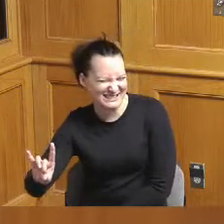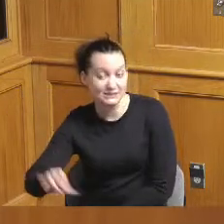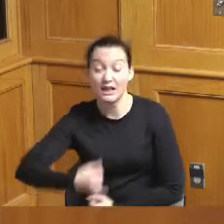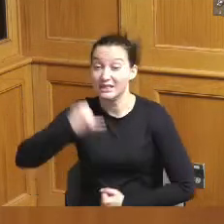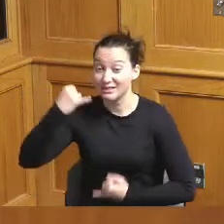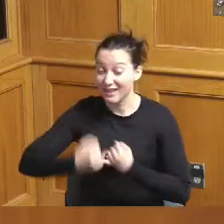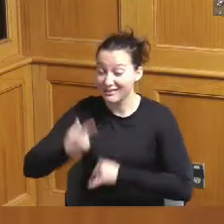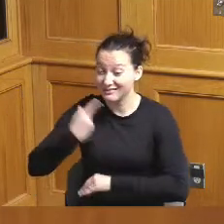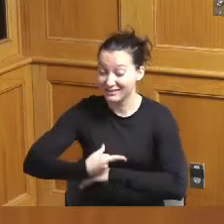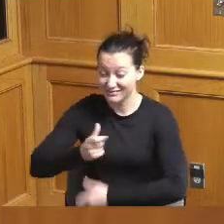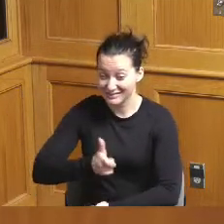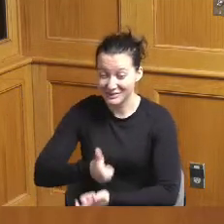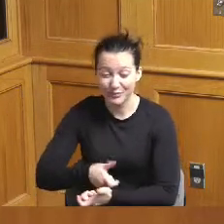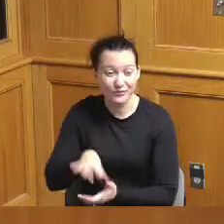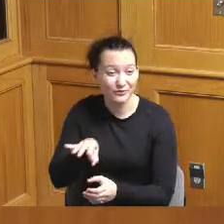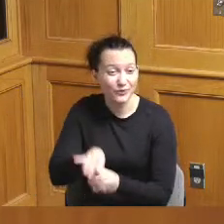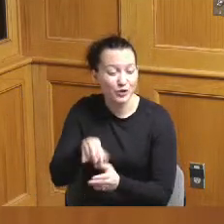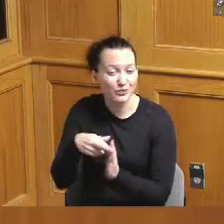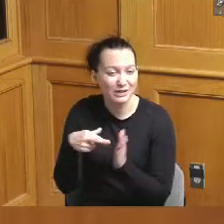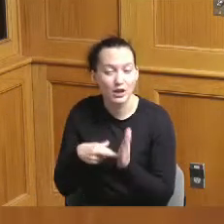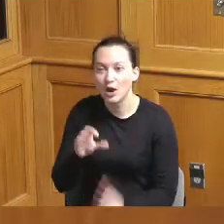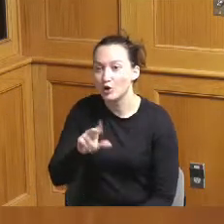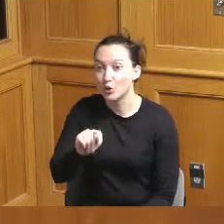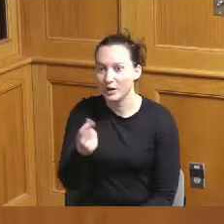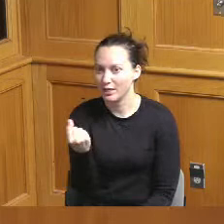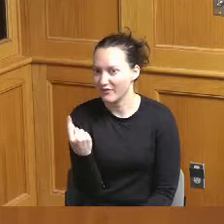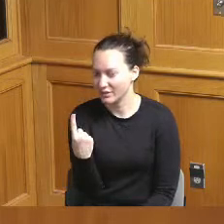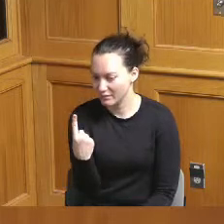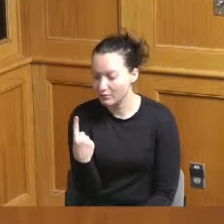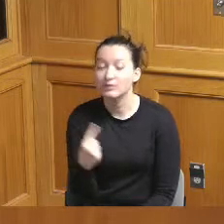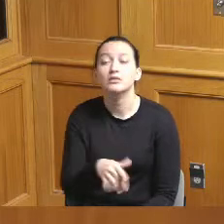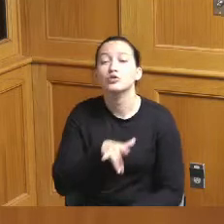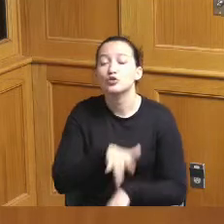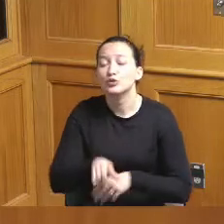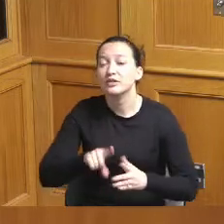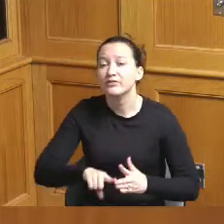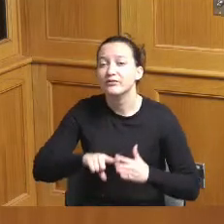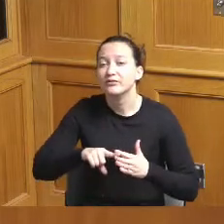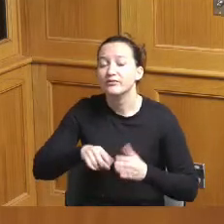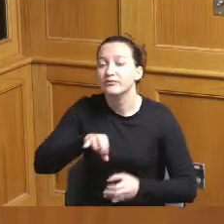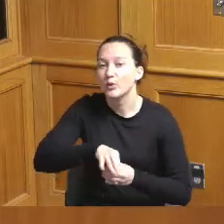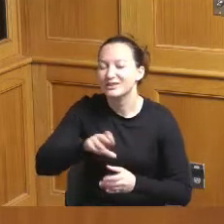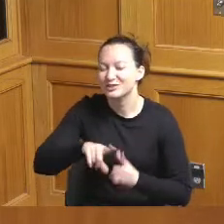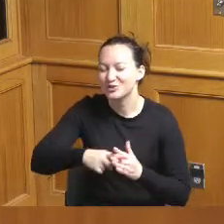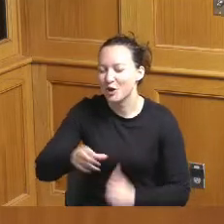day to update your voter registration is October 11th and early voting starts on October 12th of